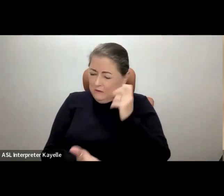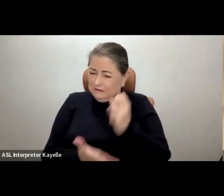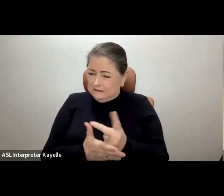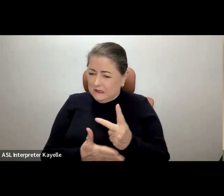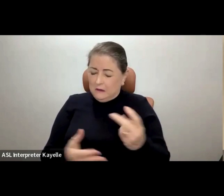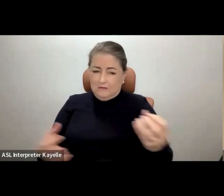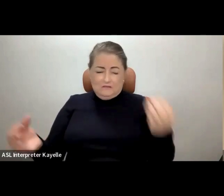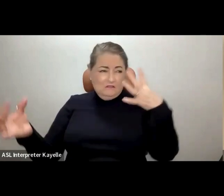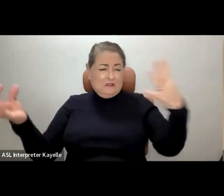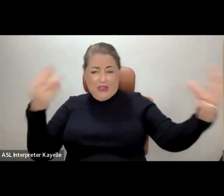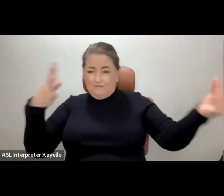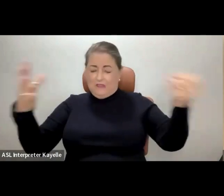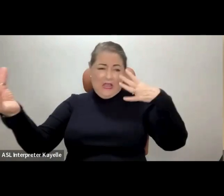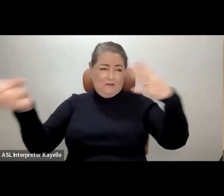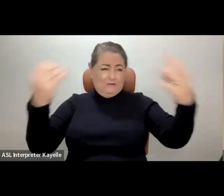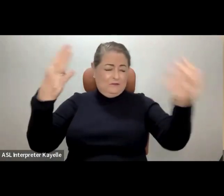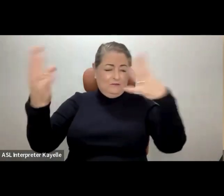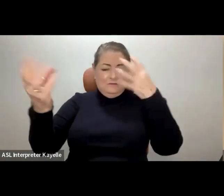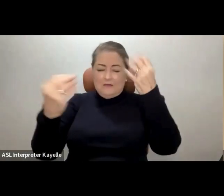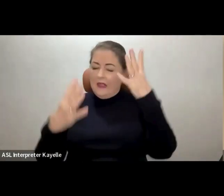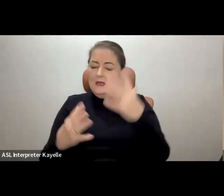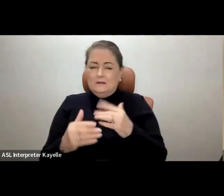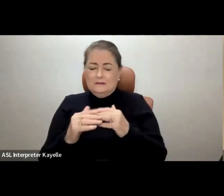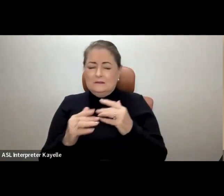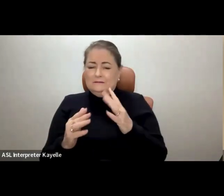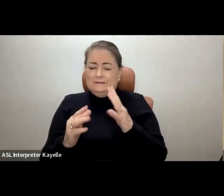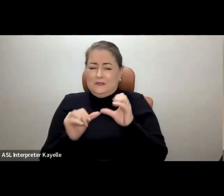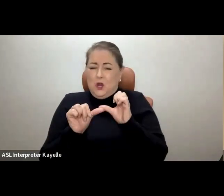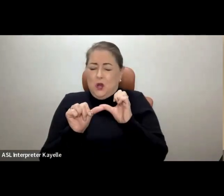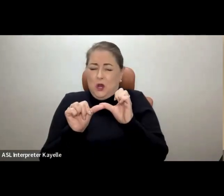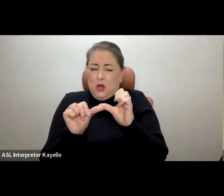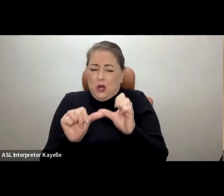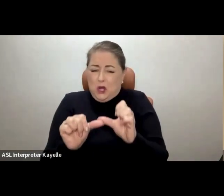constantly and, and having friendly sensory friendly spaces